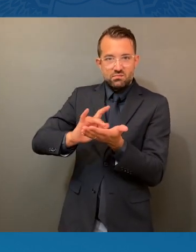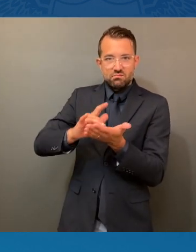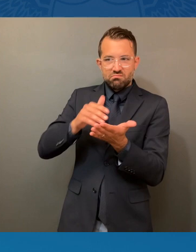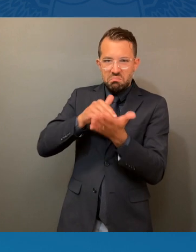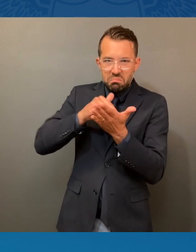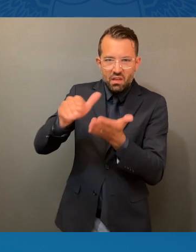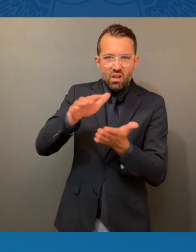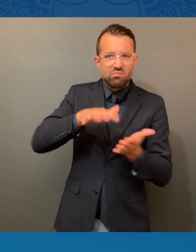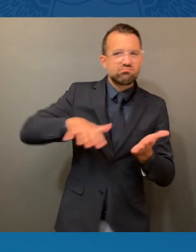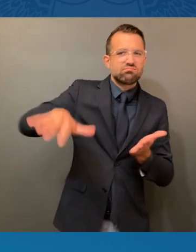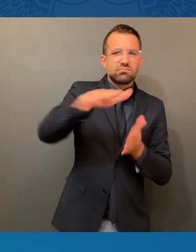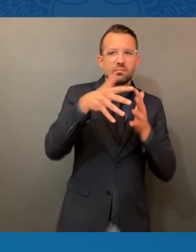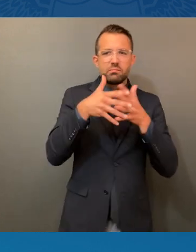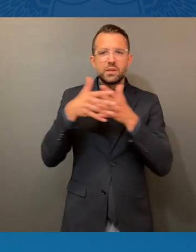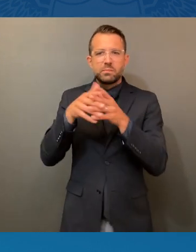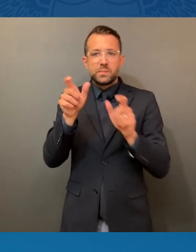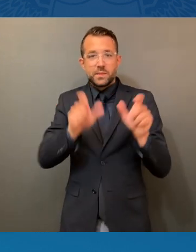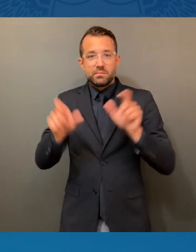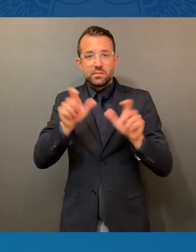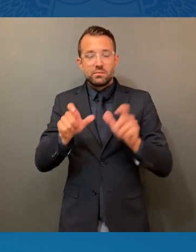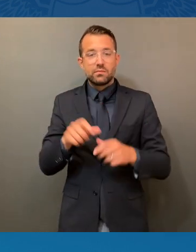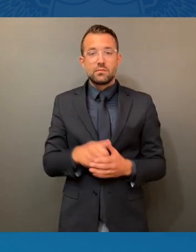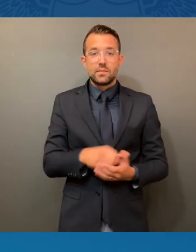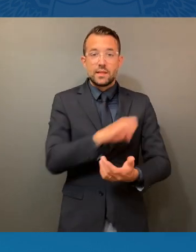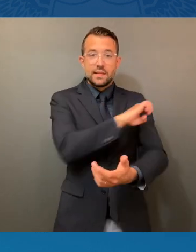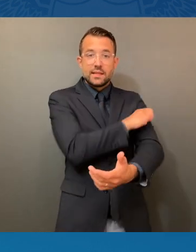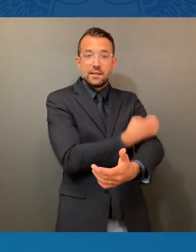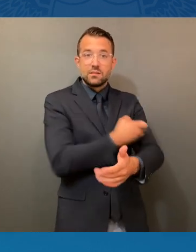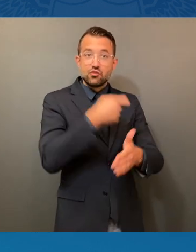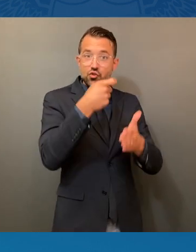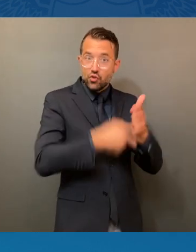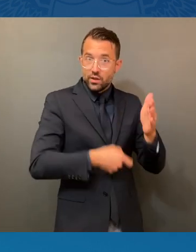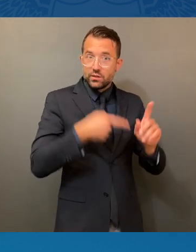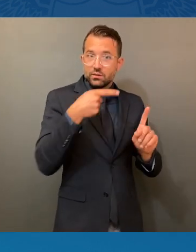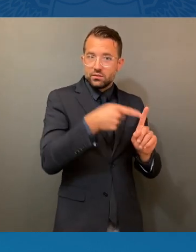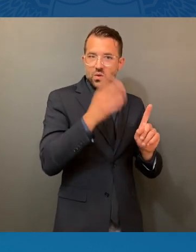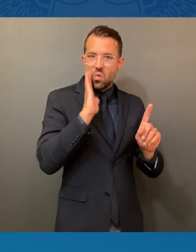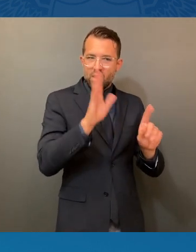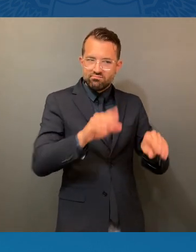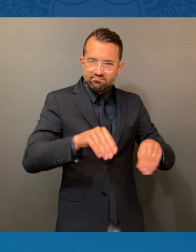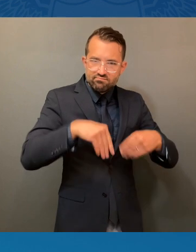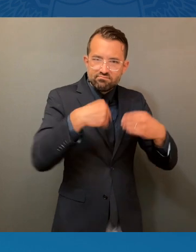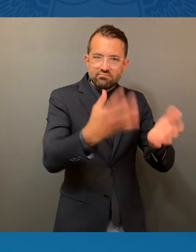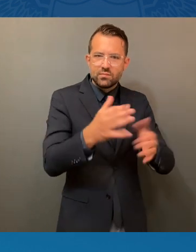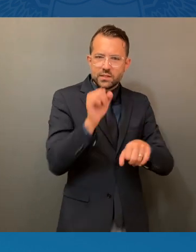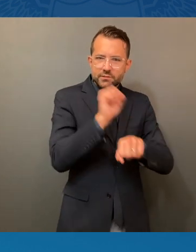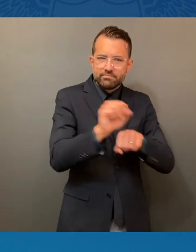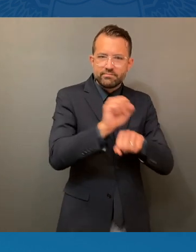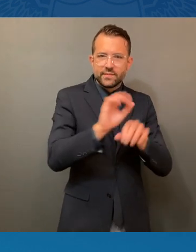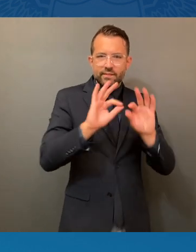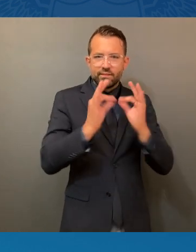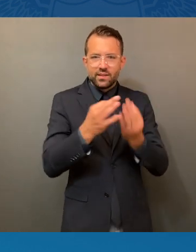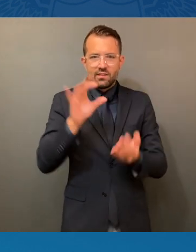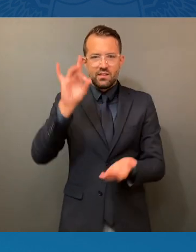we will give working families as much as $8,000 to upgrade their H-VAC system in their home,